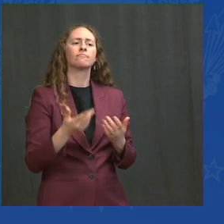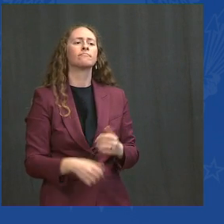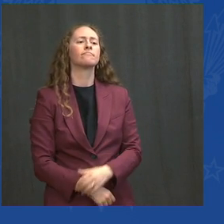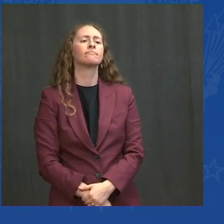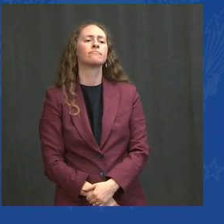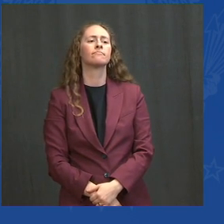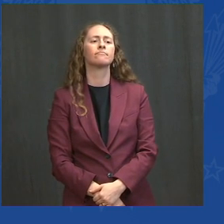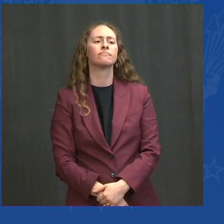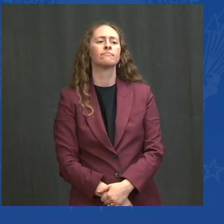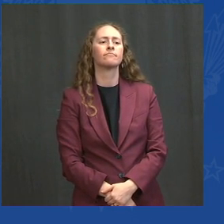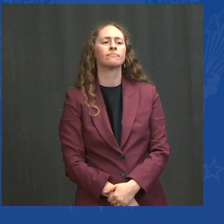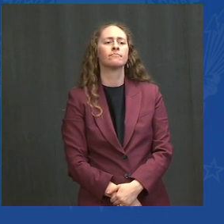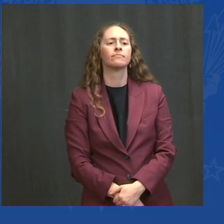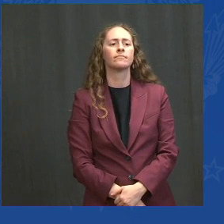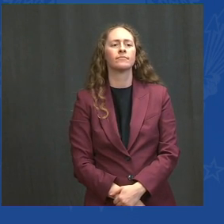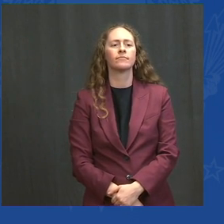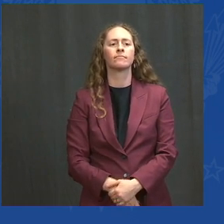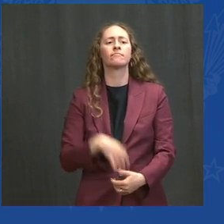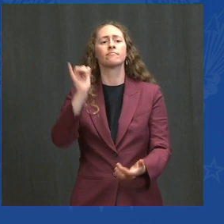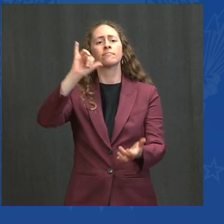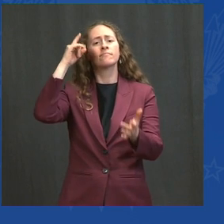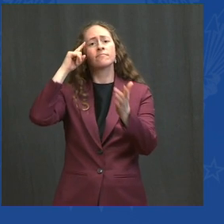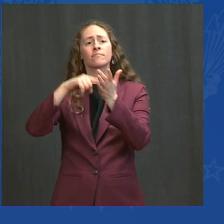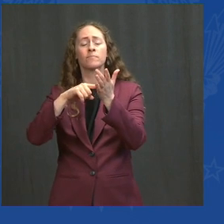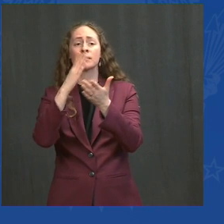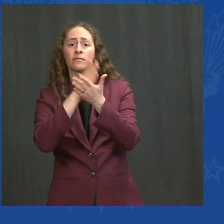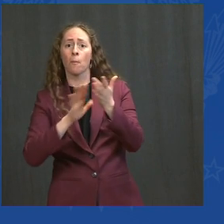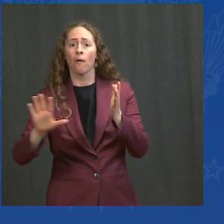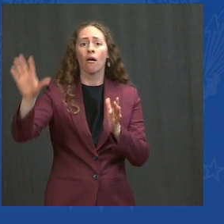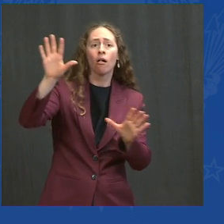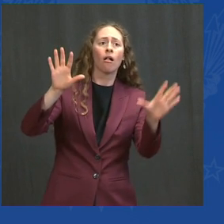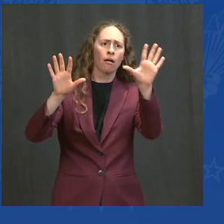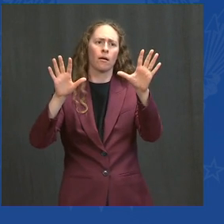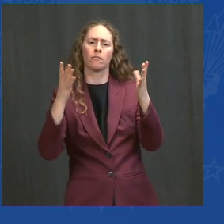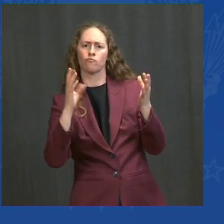while preparing our physical infrastructure for wildfires, floods, and other extreme weather.